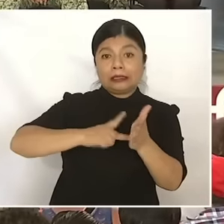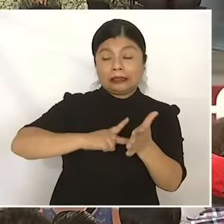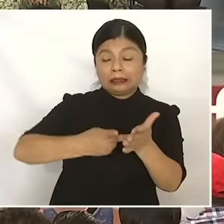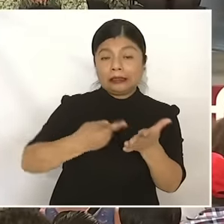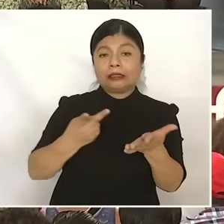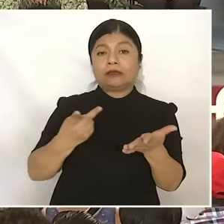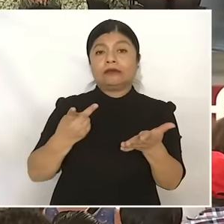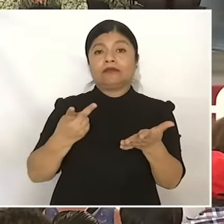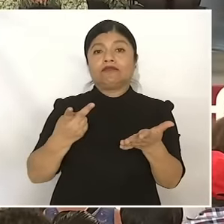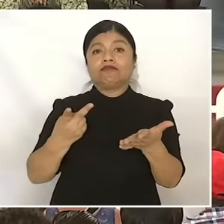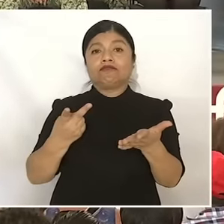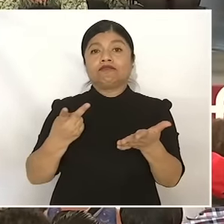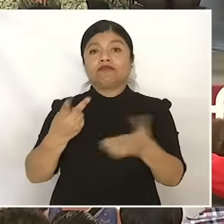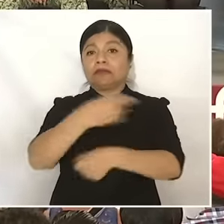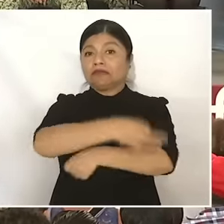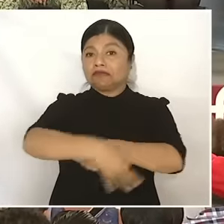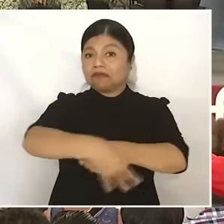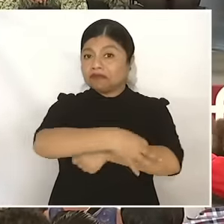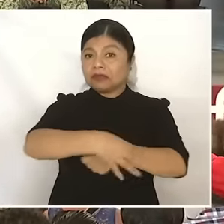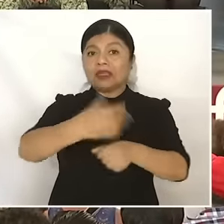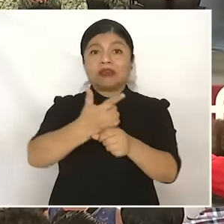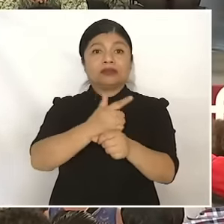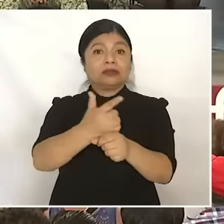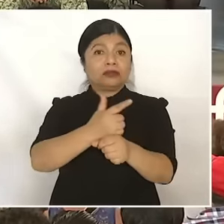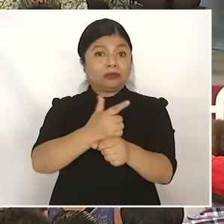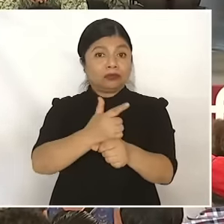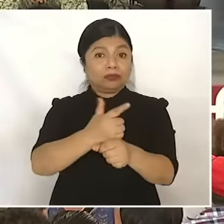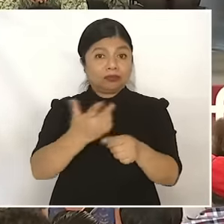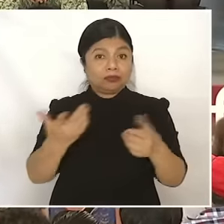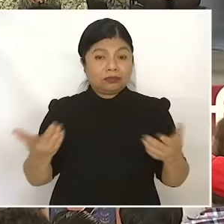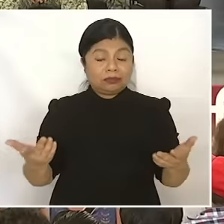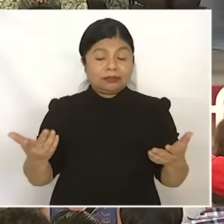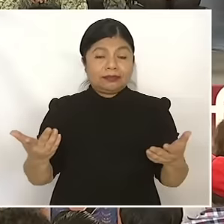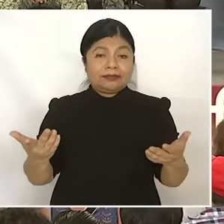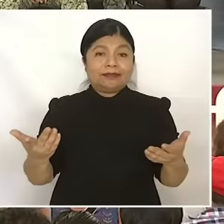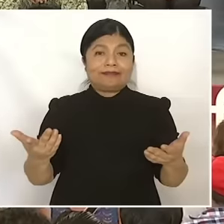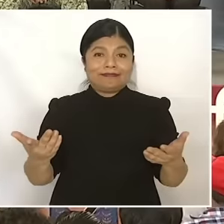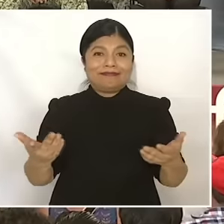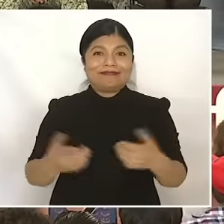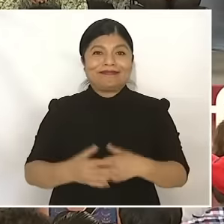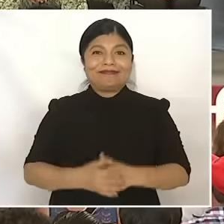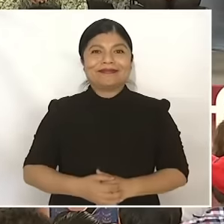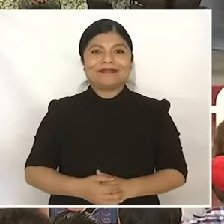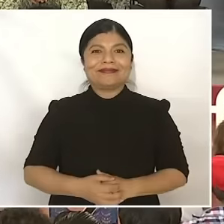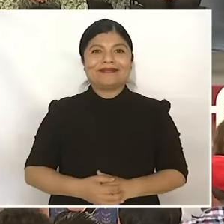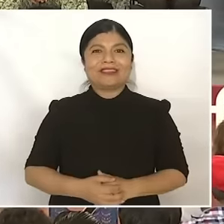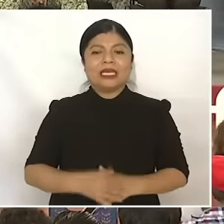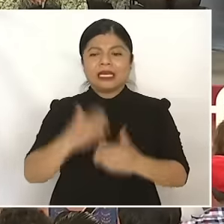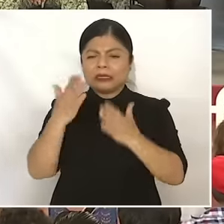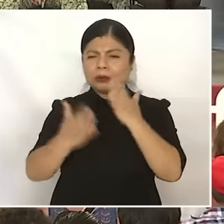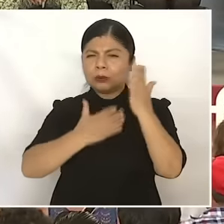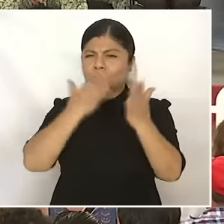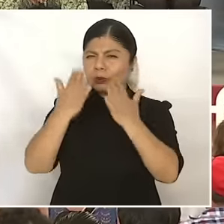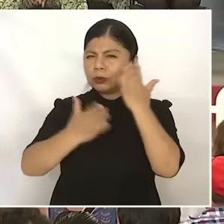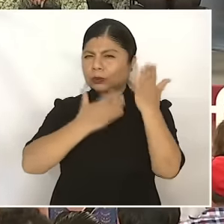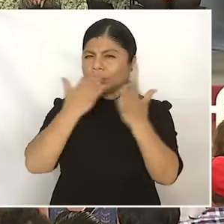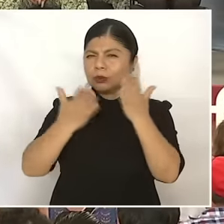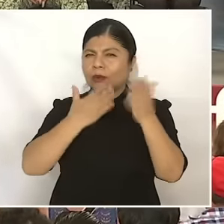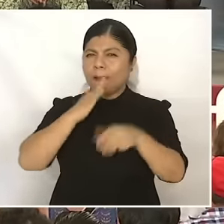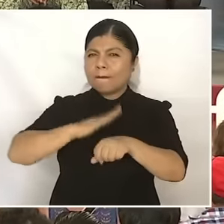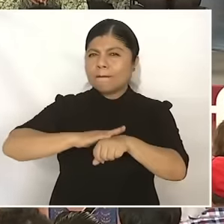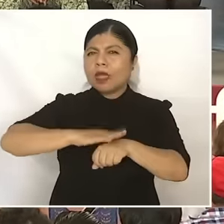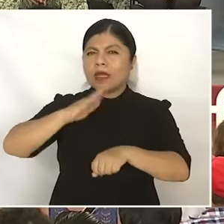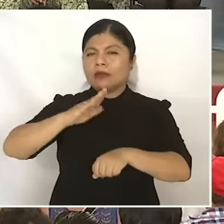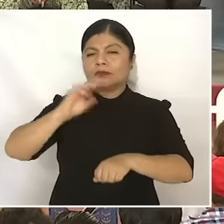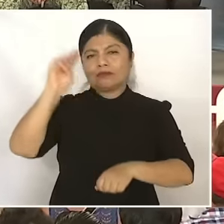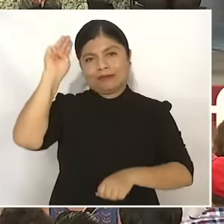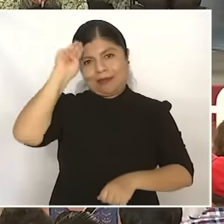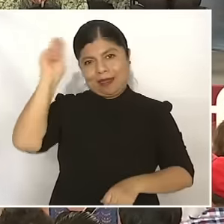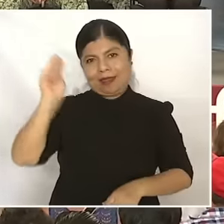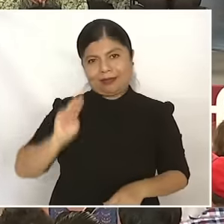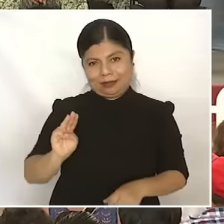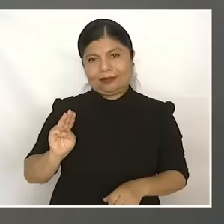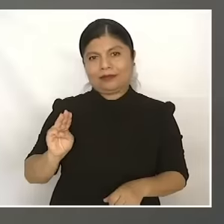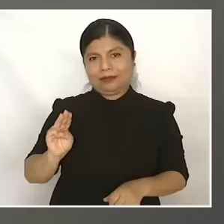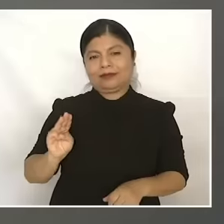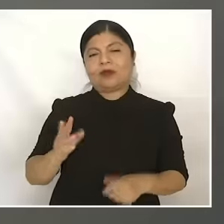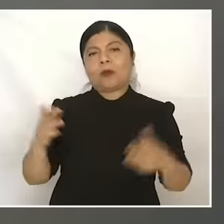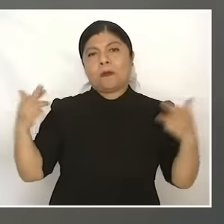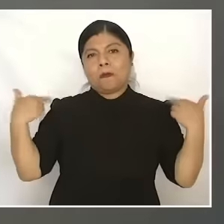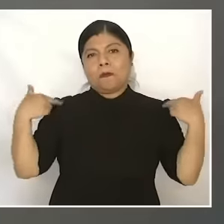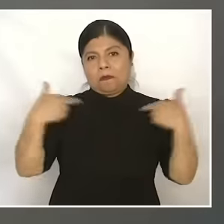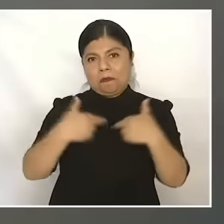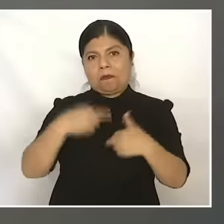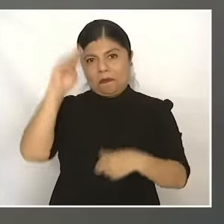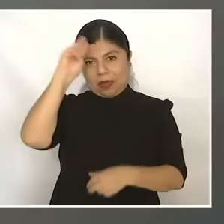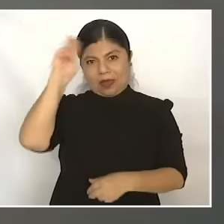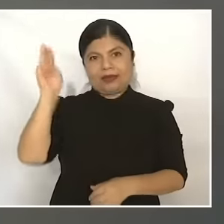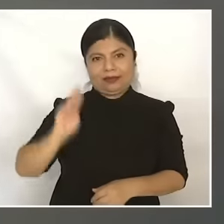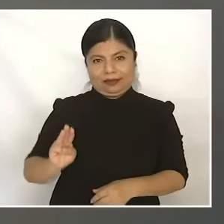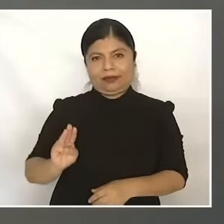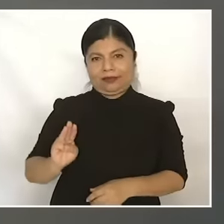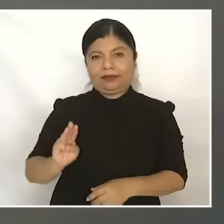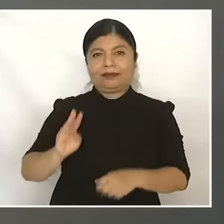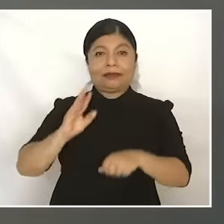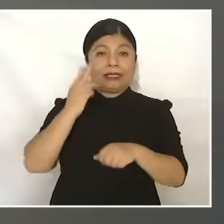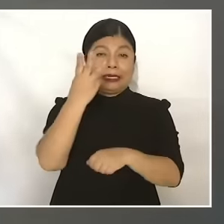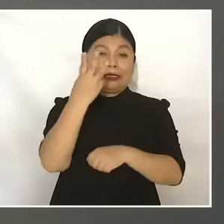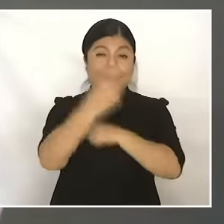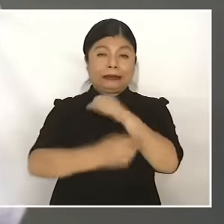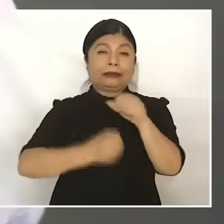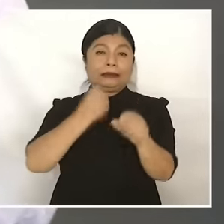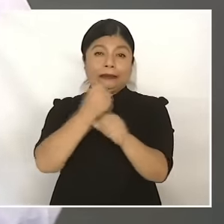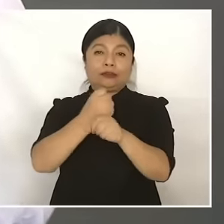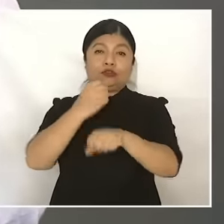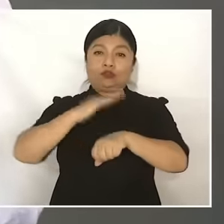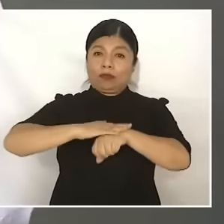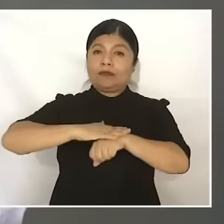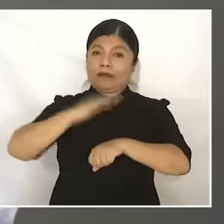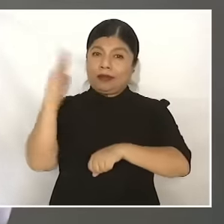to have a higher degree you have to study a master's degree, 3 more years are required and then to